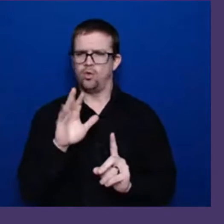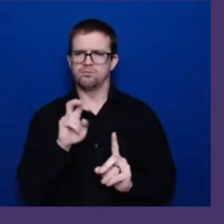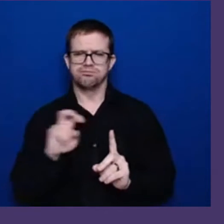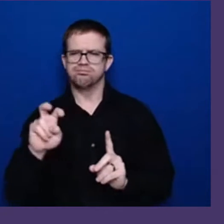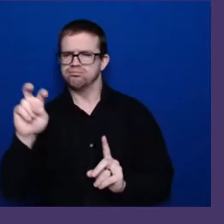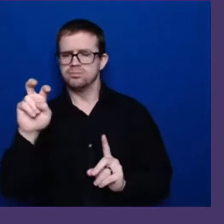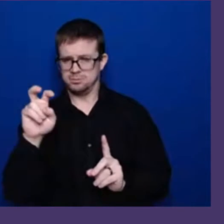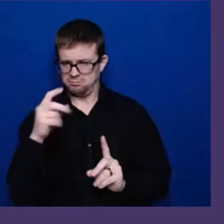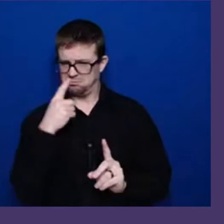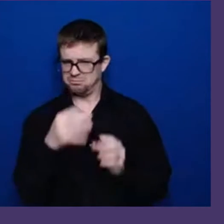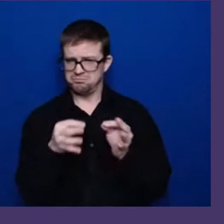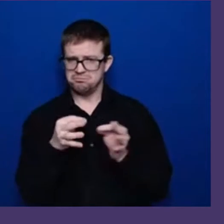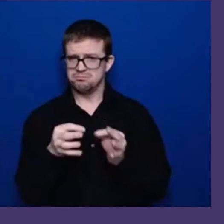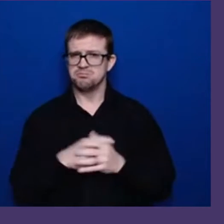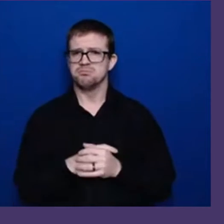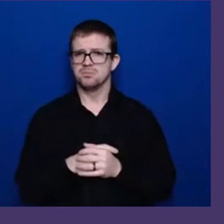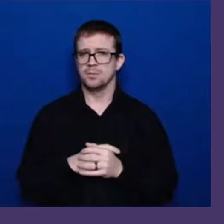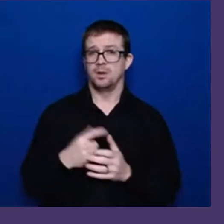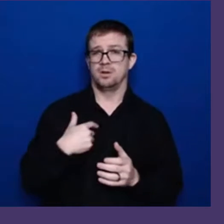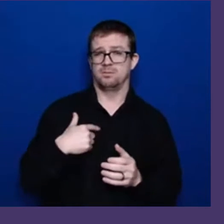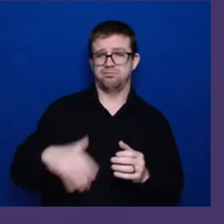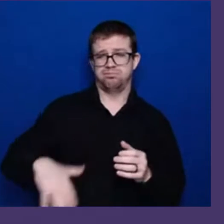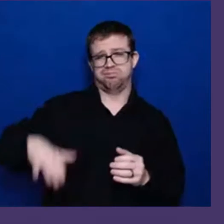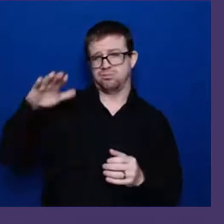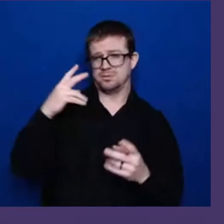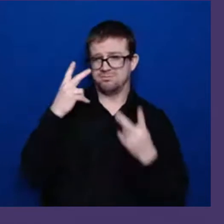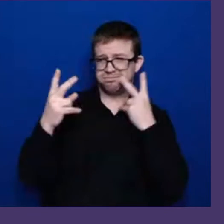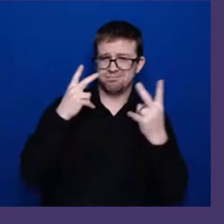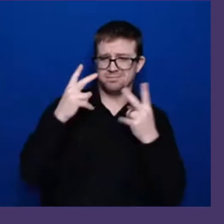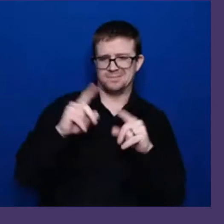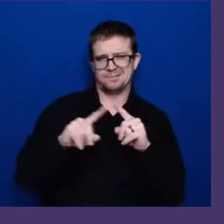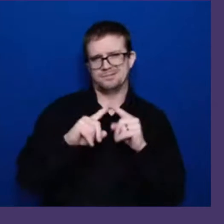stories about black people, women.